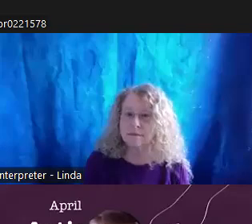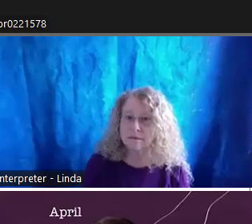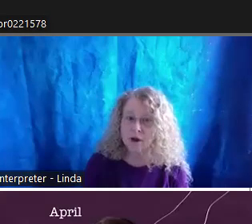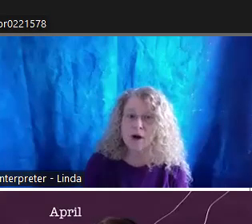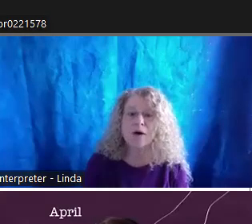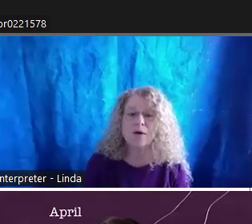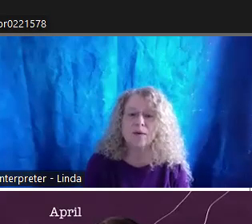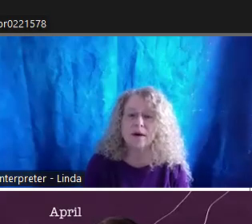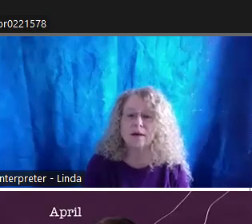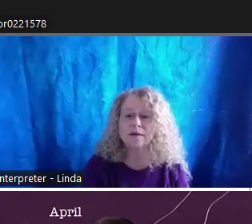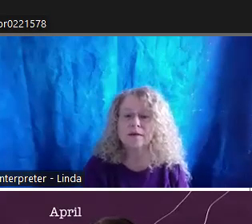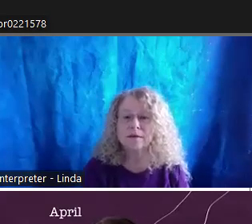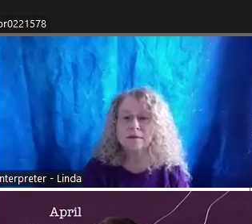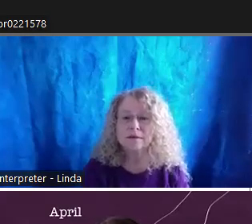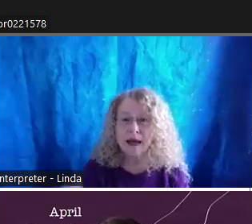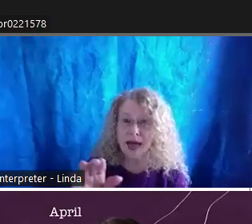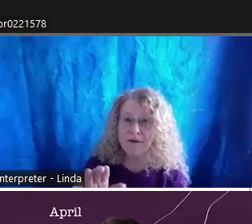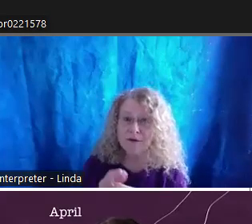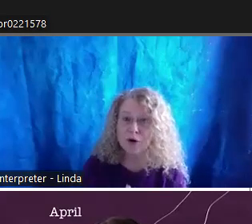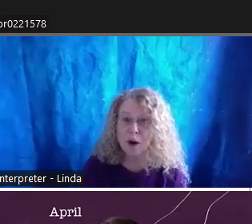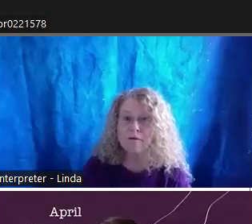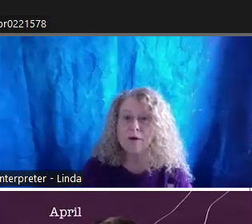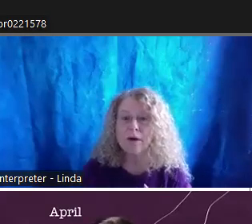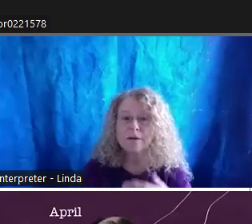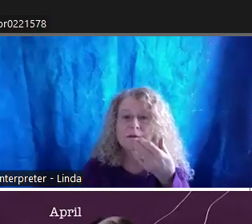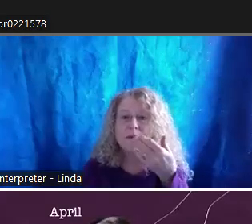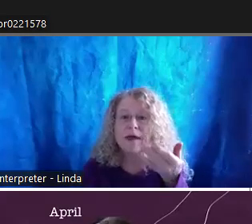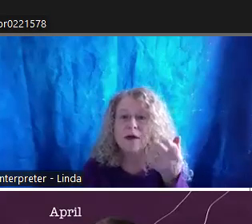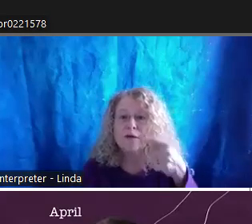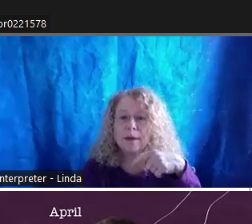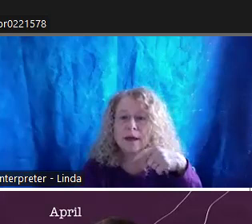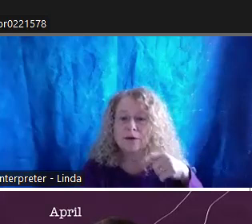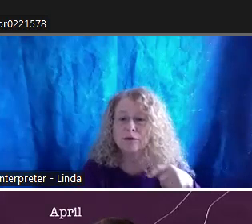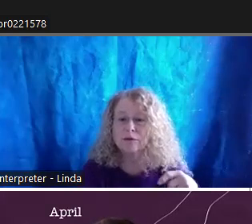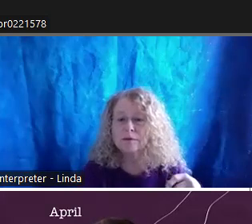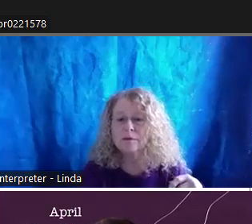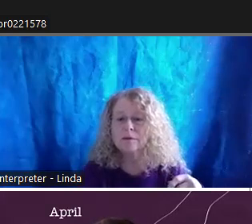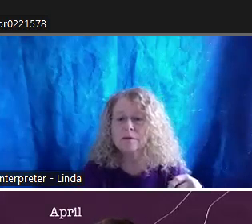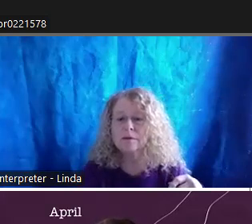GOOD AFTERNOON EVERYONE. WE'RE GOING TO WAIT JUST ONE MORE MINUTE BEFORE WE GET STARTED, BUT WELCOME. ALL RIGHT. GOOD AFTERNOON EVERYONE. THANKS SO MUCH FOR BEING HERE.